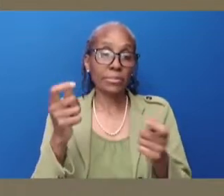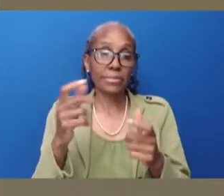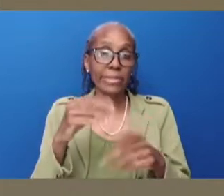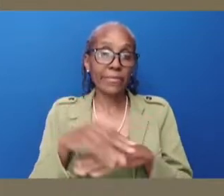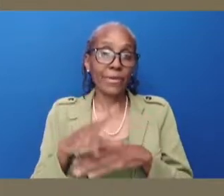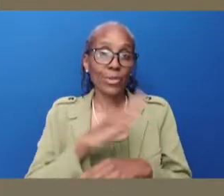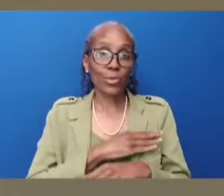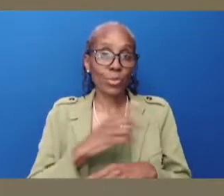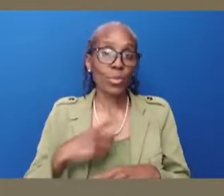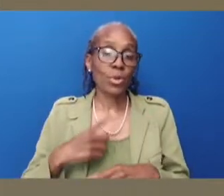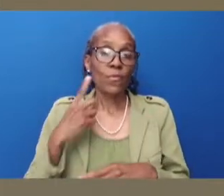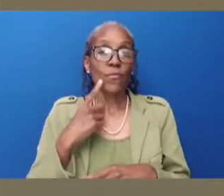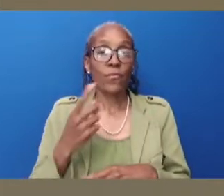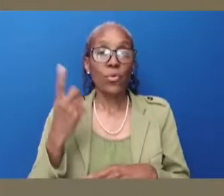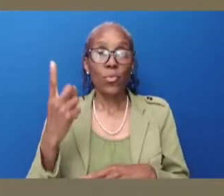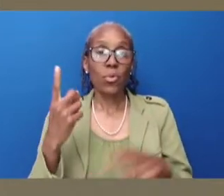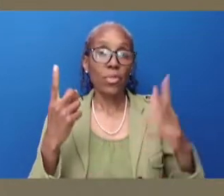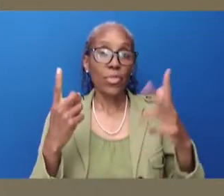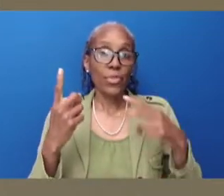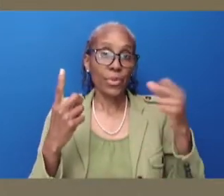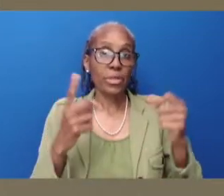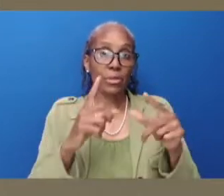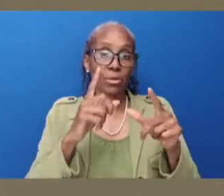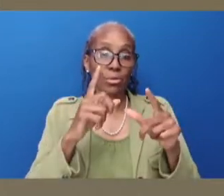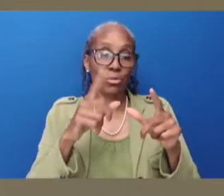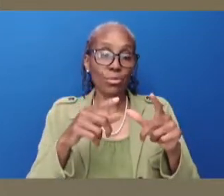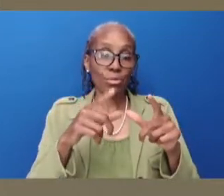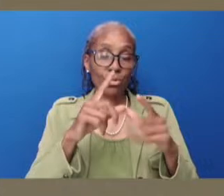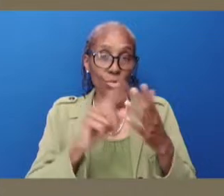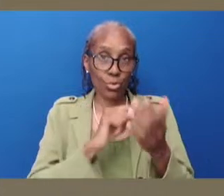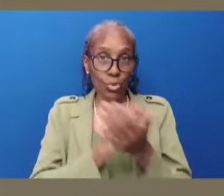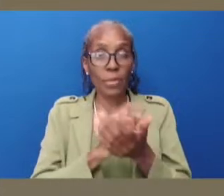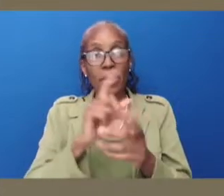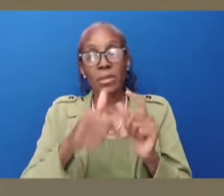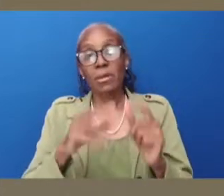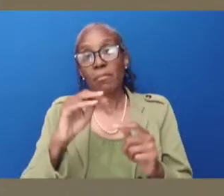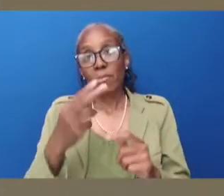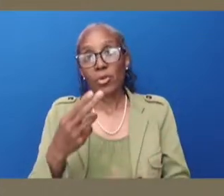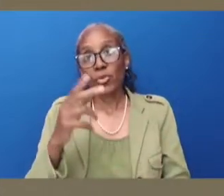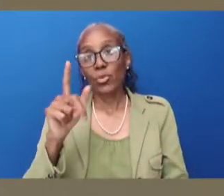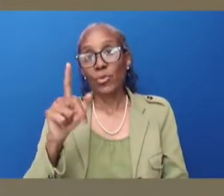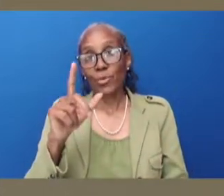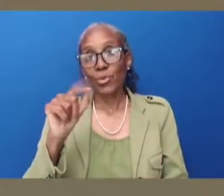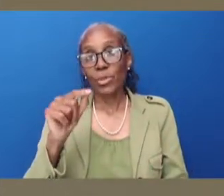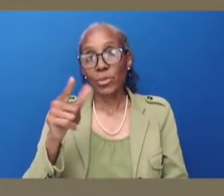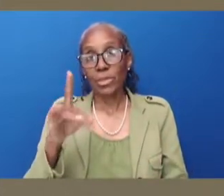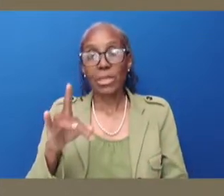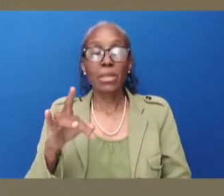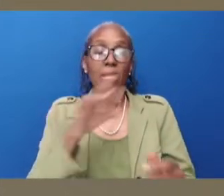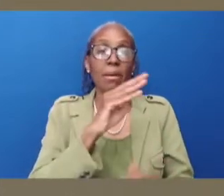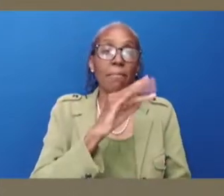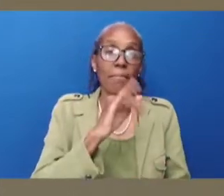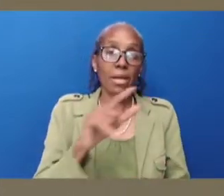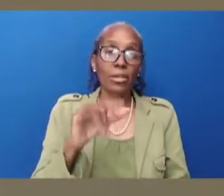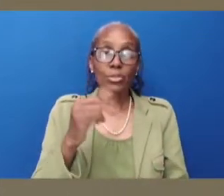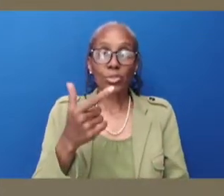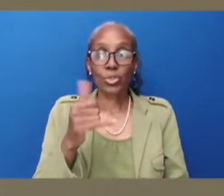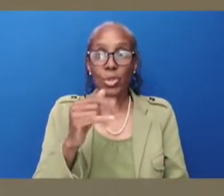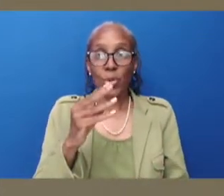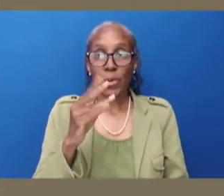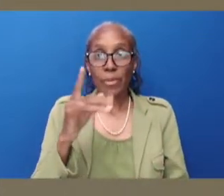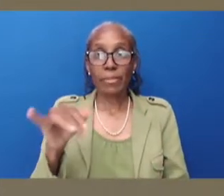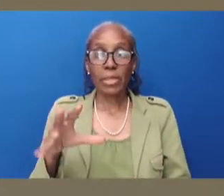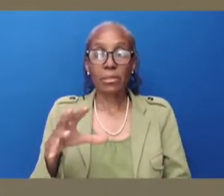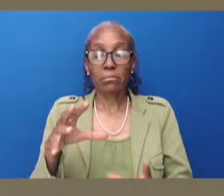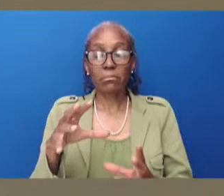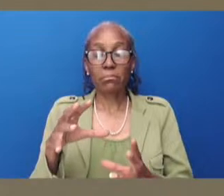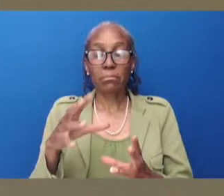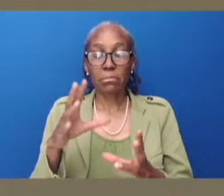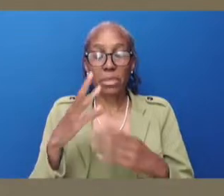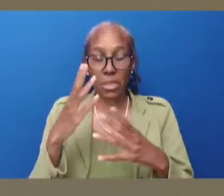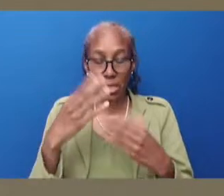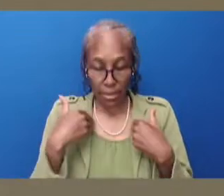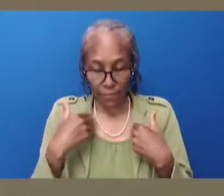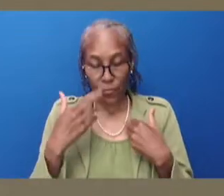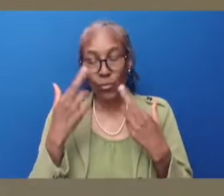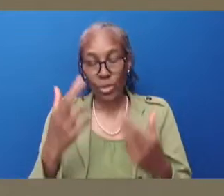FOR REAPPOINTMENTS AS NEEDED ON